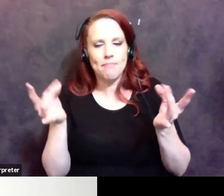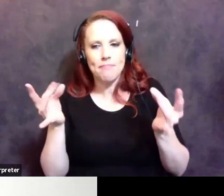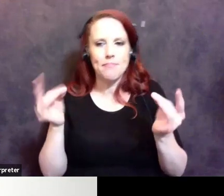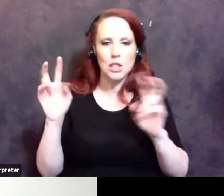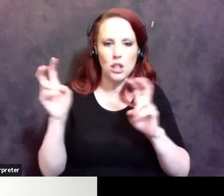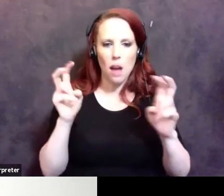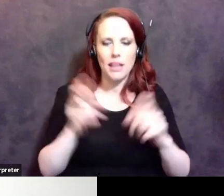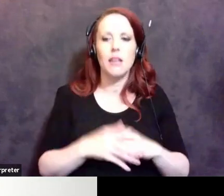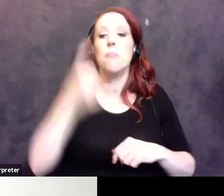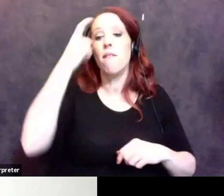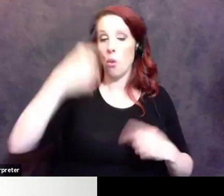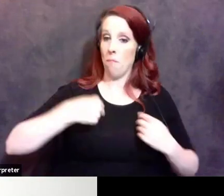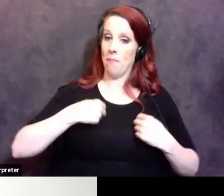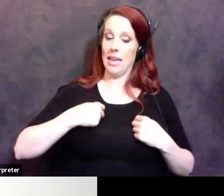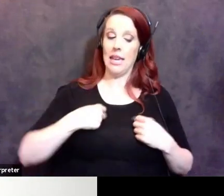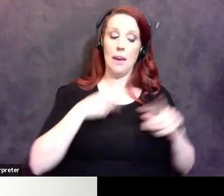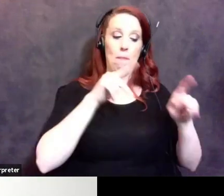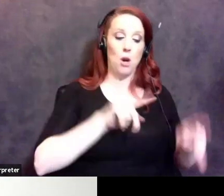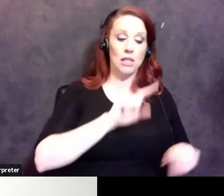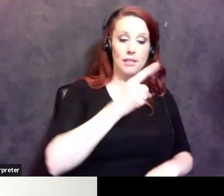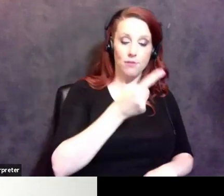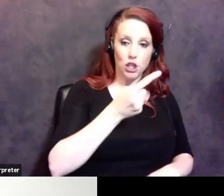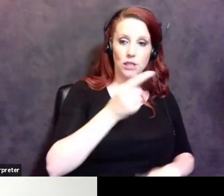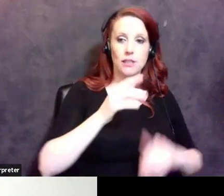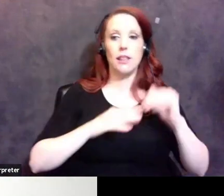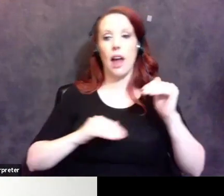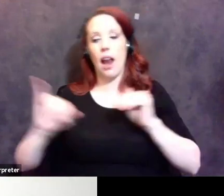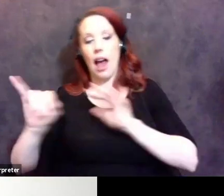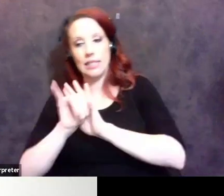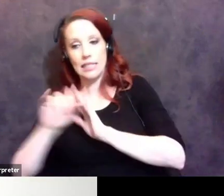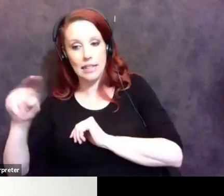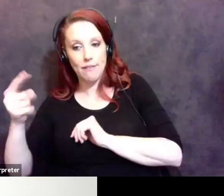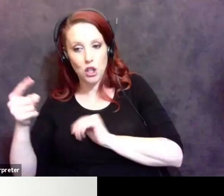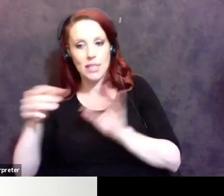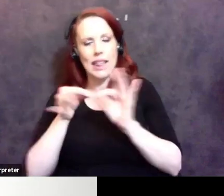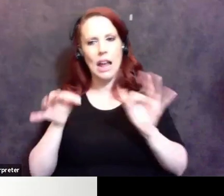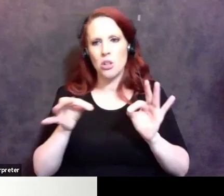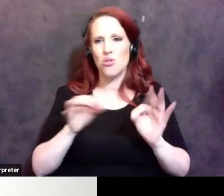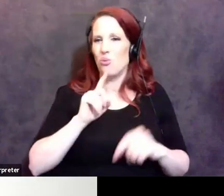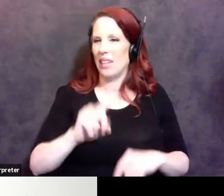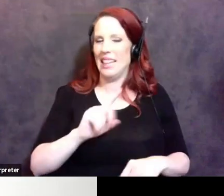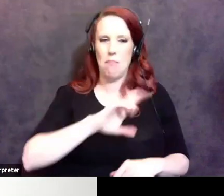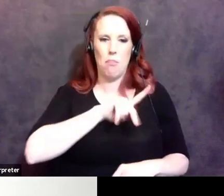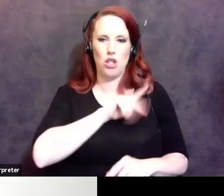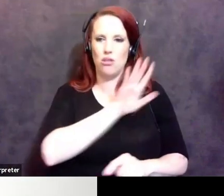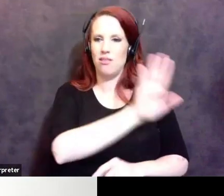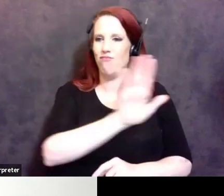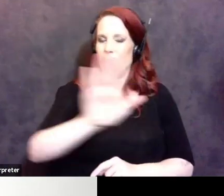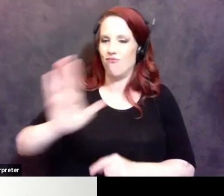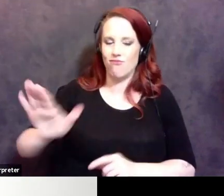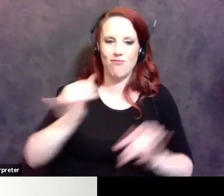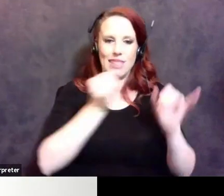first versus identity first language is very personal. Identity first language came into